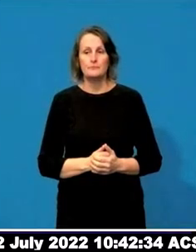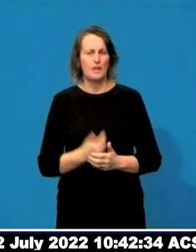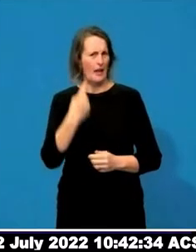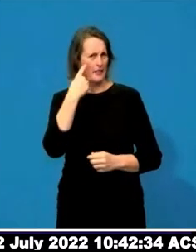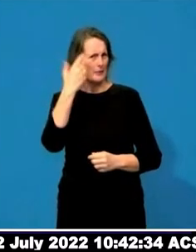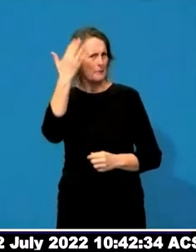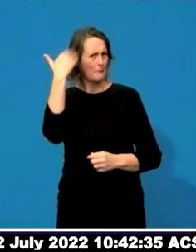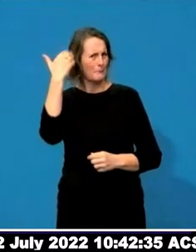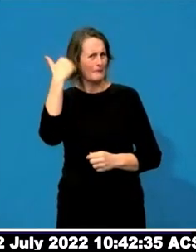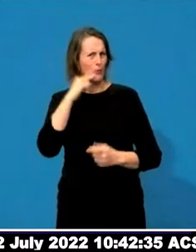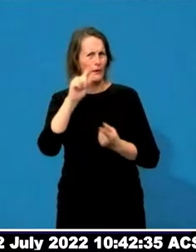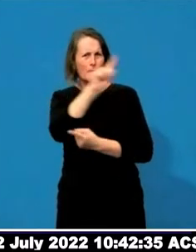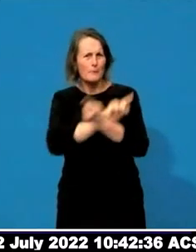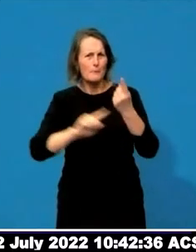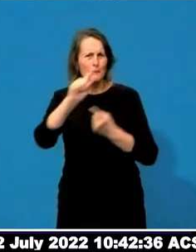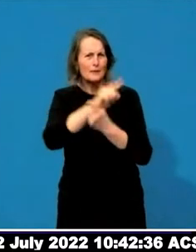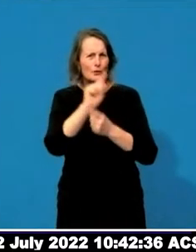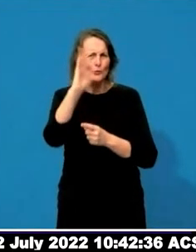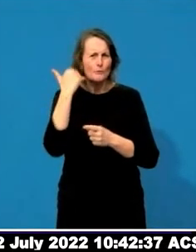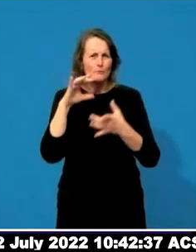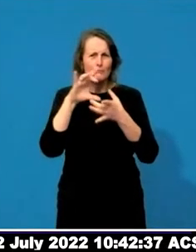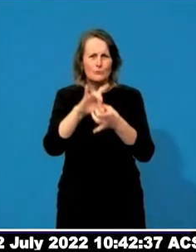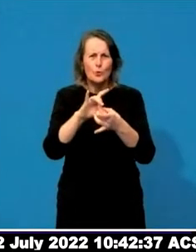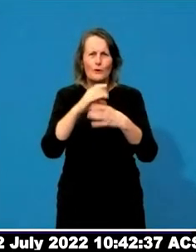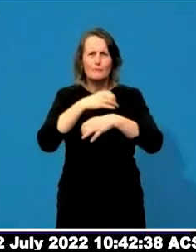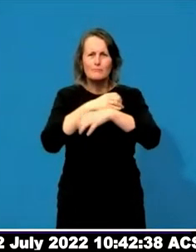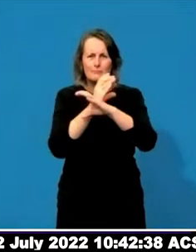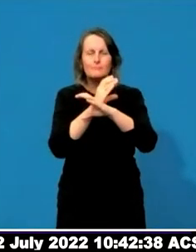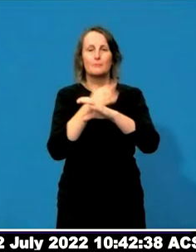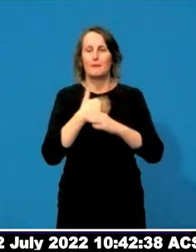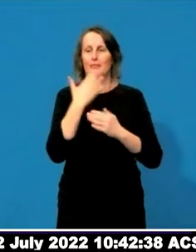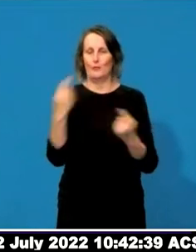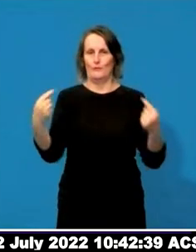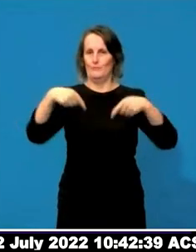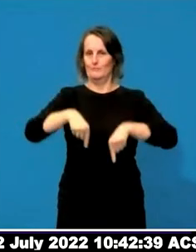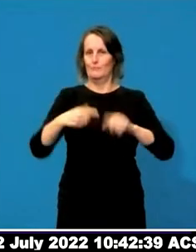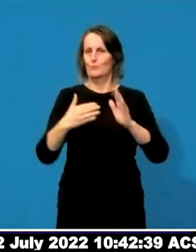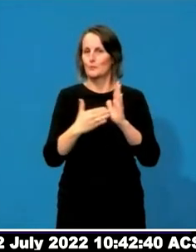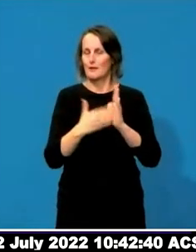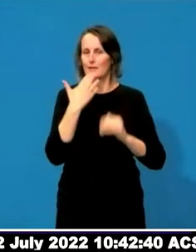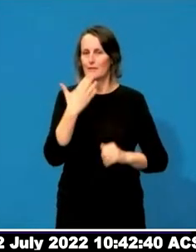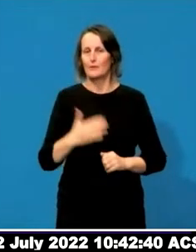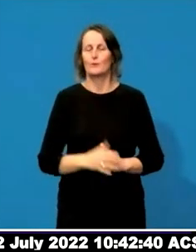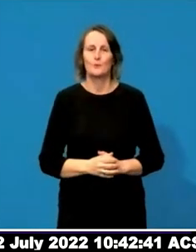that we held recently. Correct. So, thank you for joining us yet again and thank you too